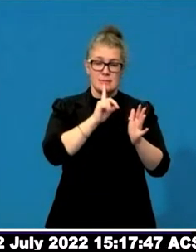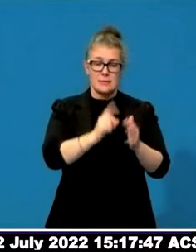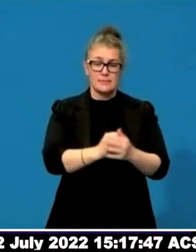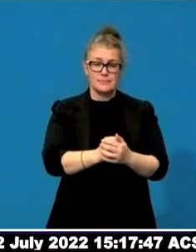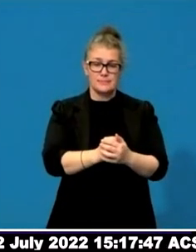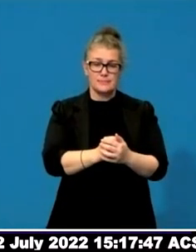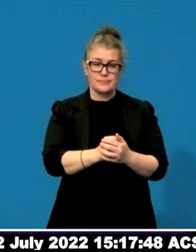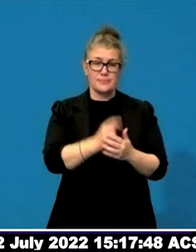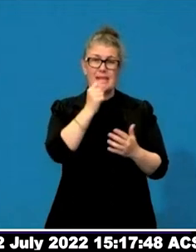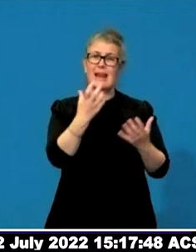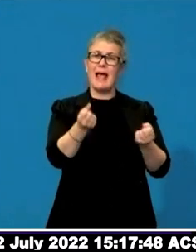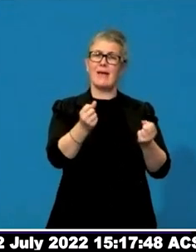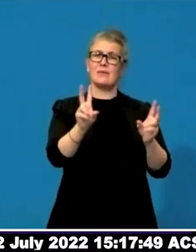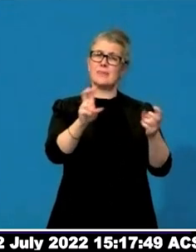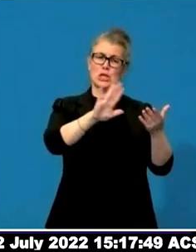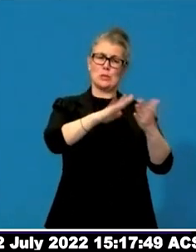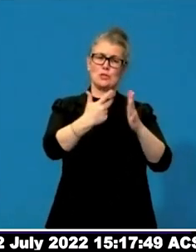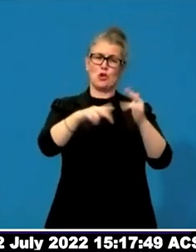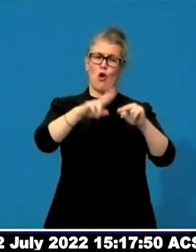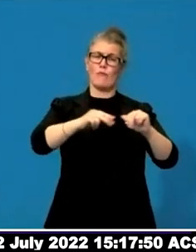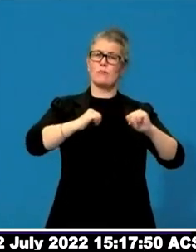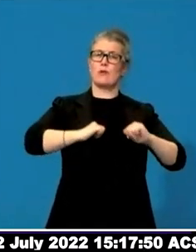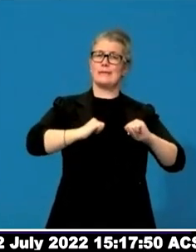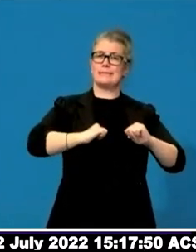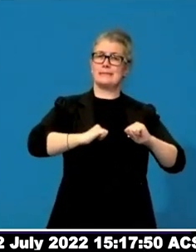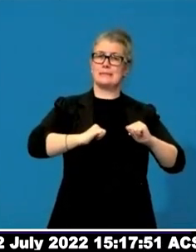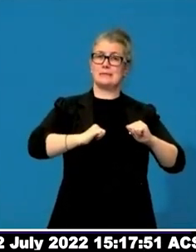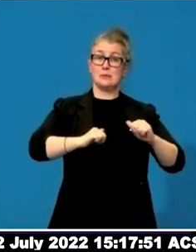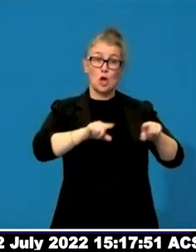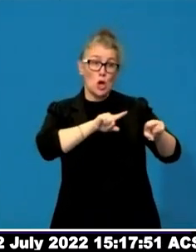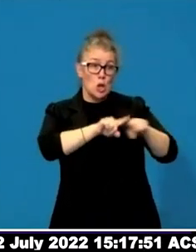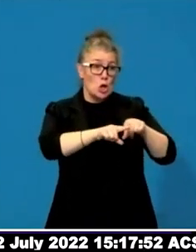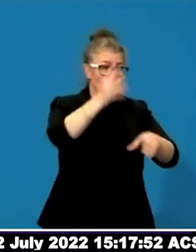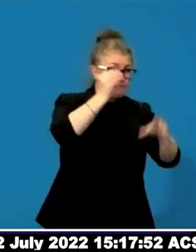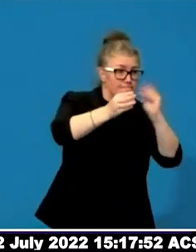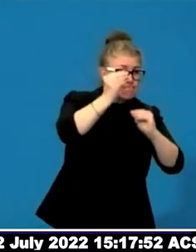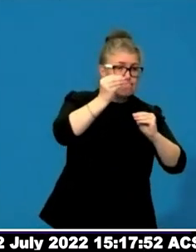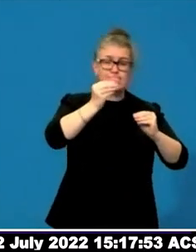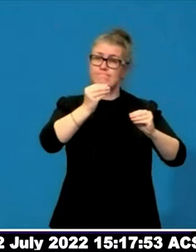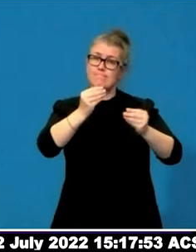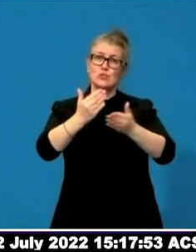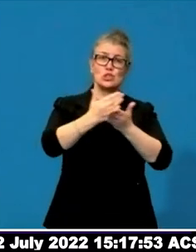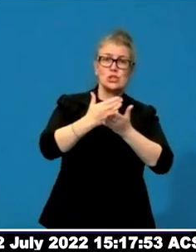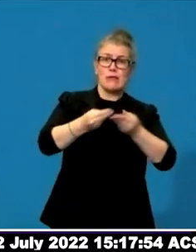if I can use that term, of exchanging and learning and helping you